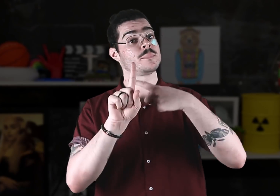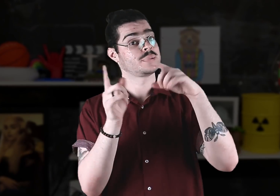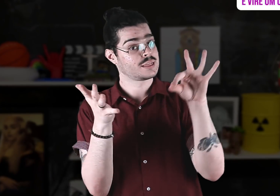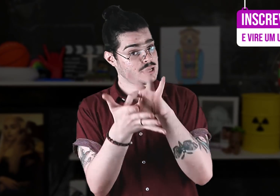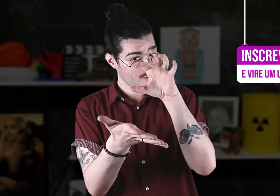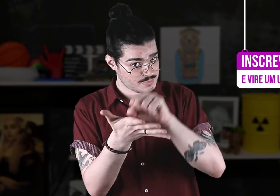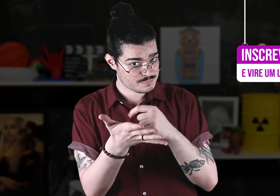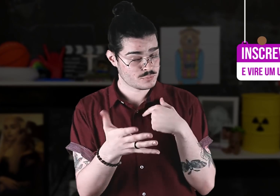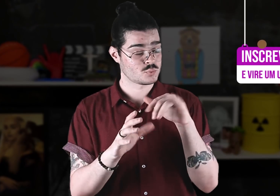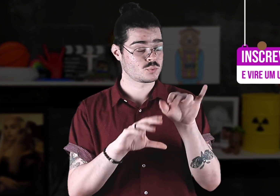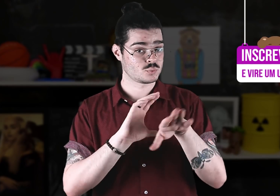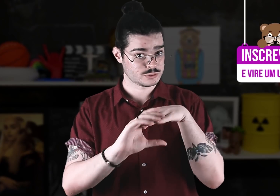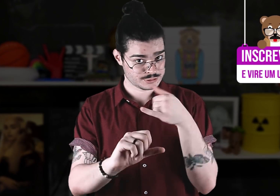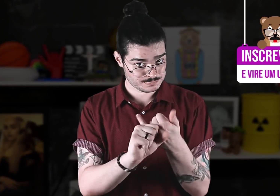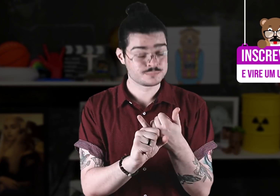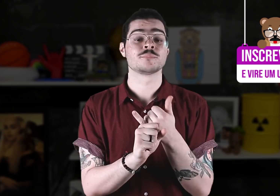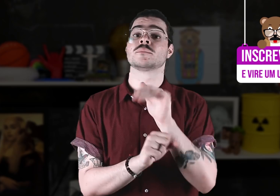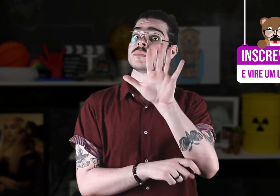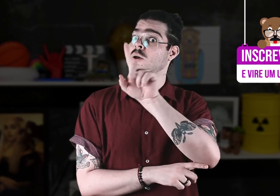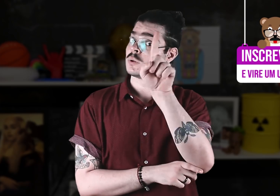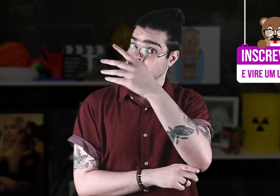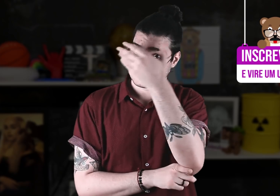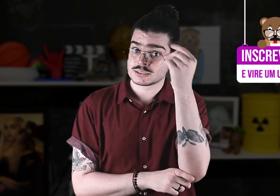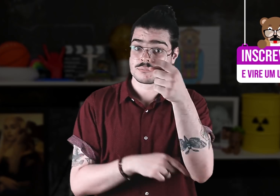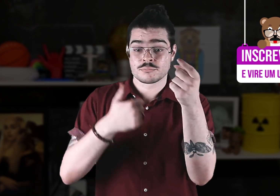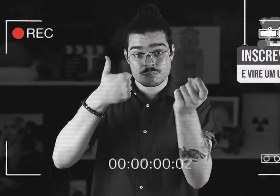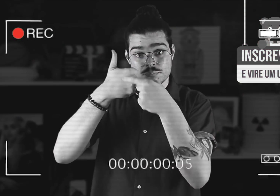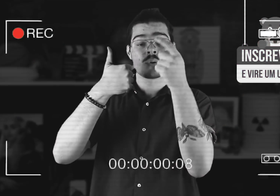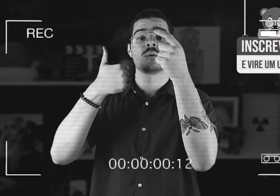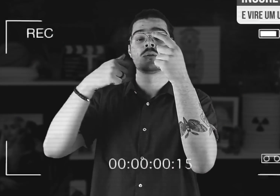And subscribe to my channel! Don't forget to activate the "like" ...